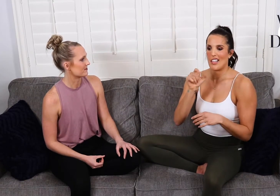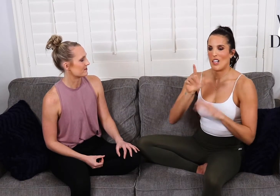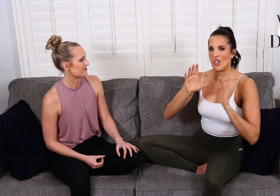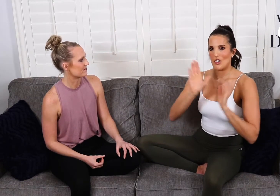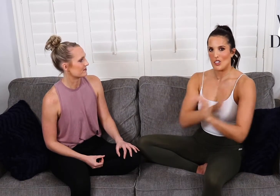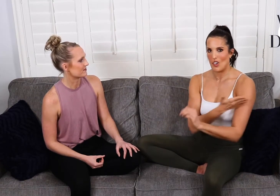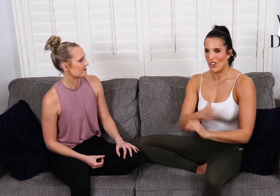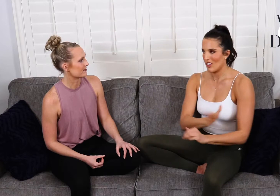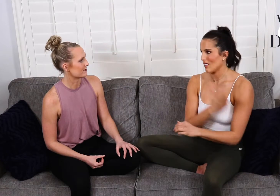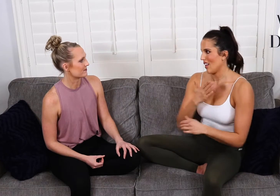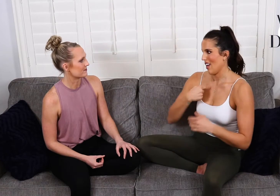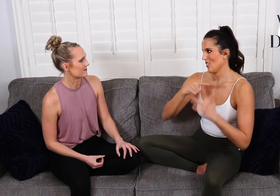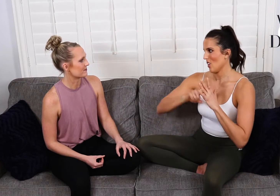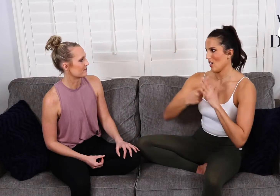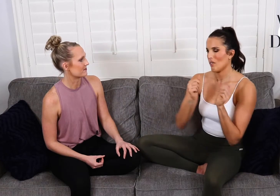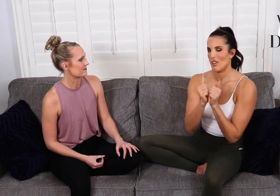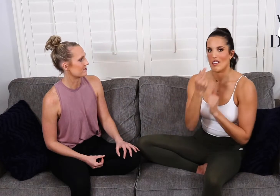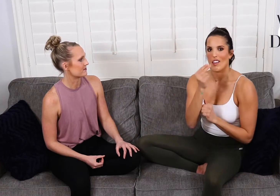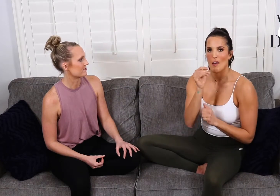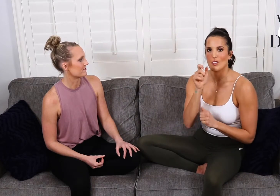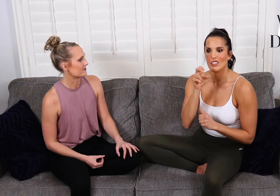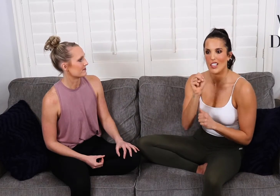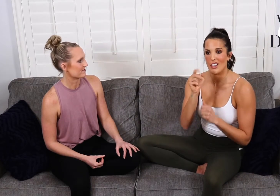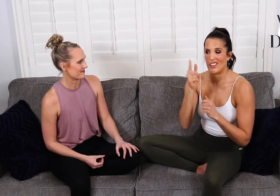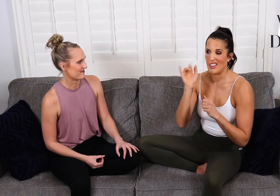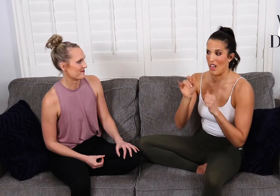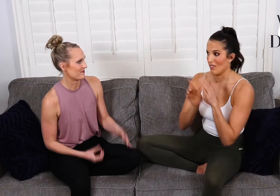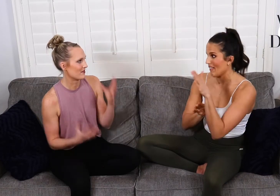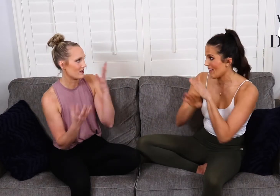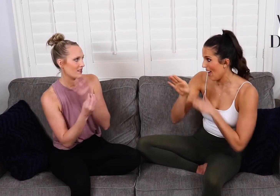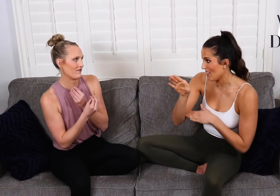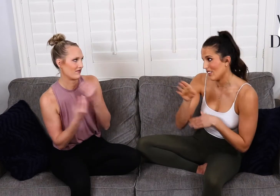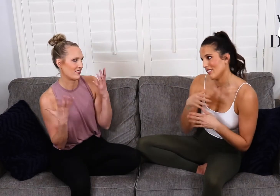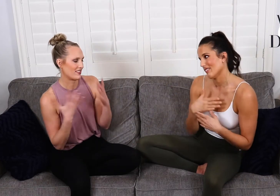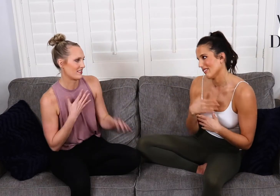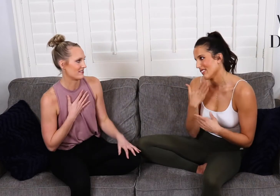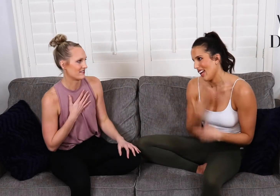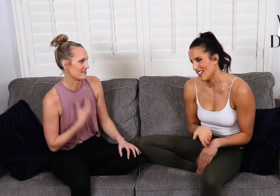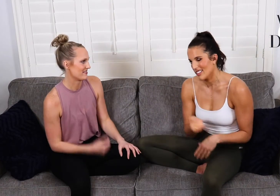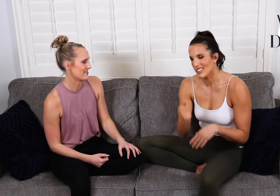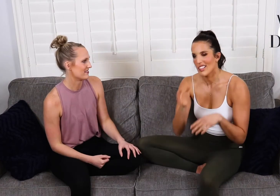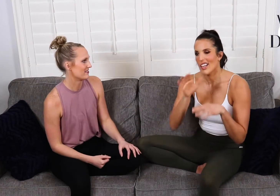sign ASL songs. I started with Hamilton... Which was beautiful.